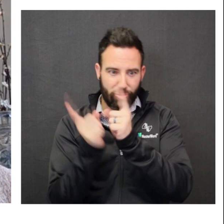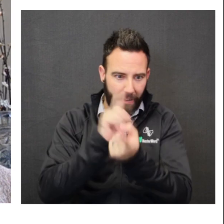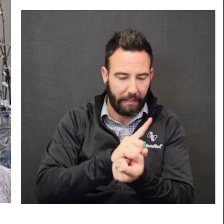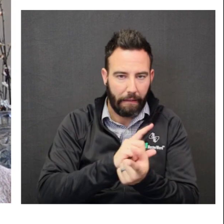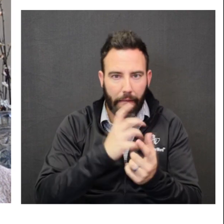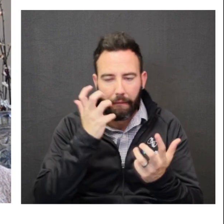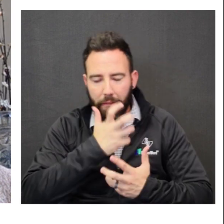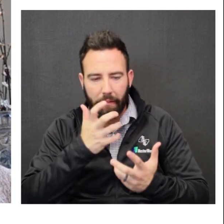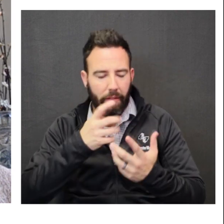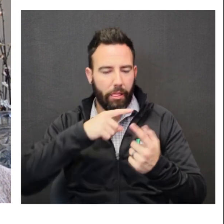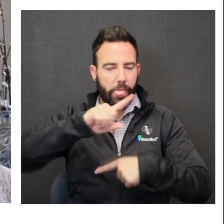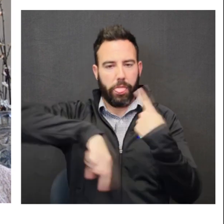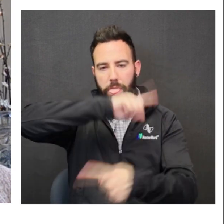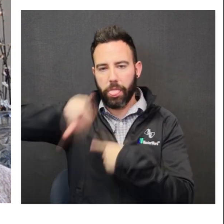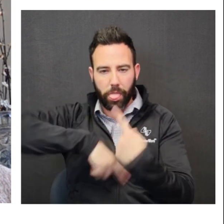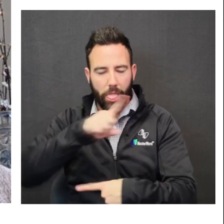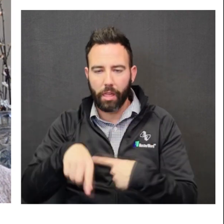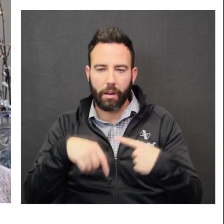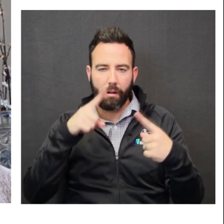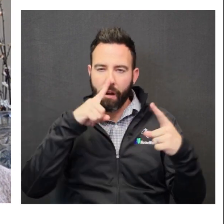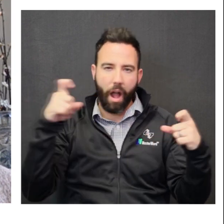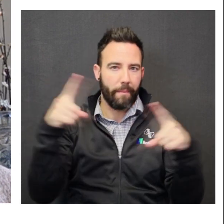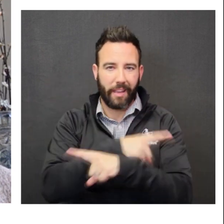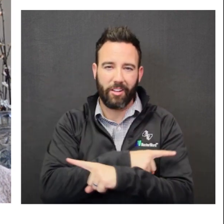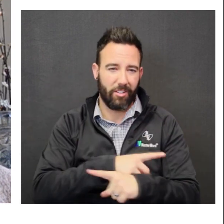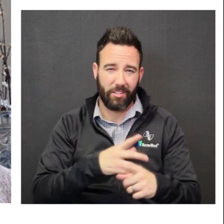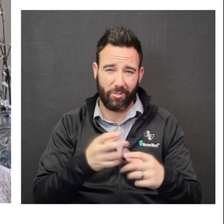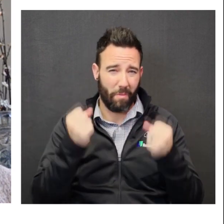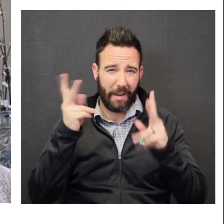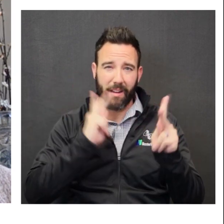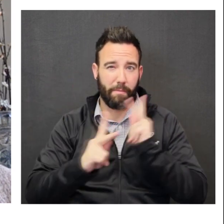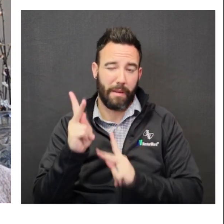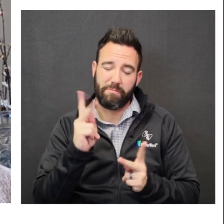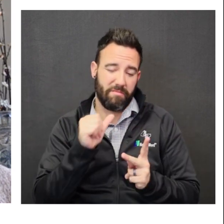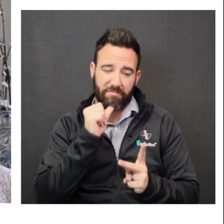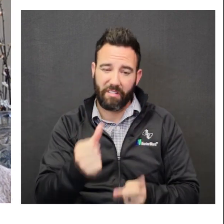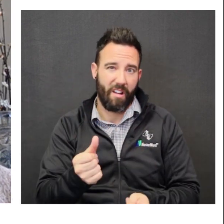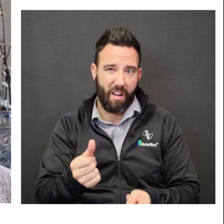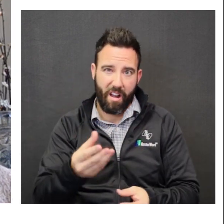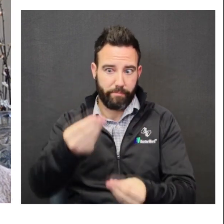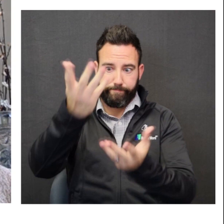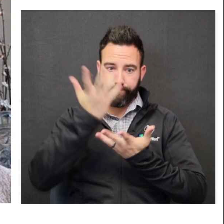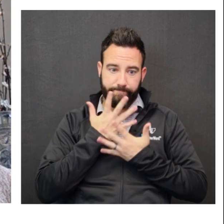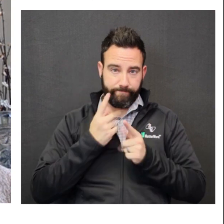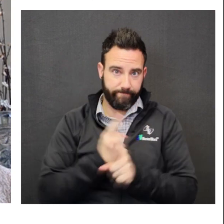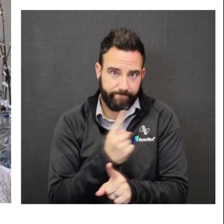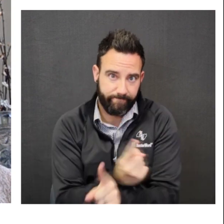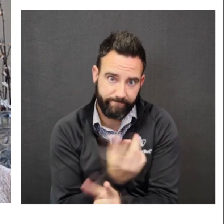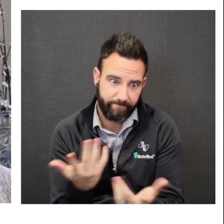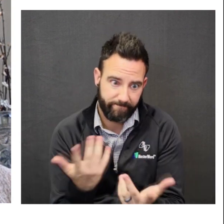this, and there really weren't plugged into language access to begin with the exception of a